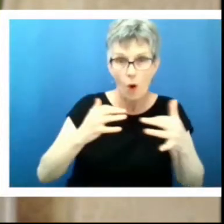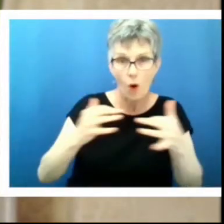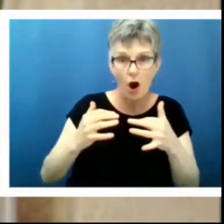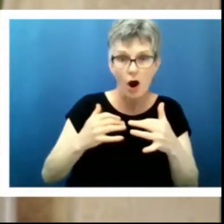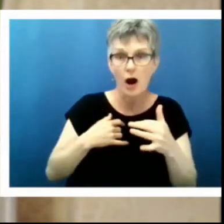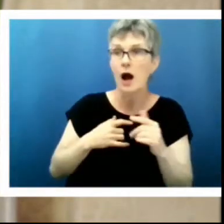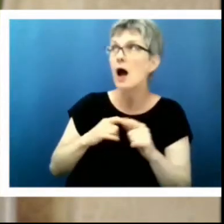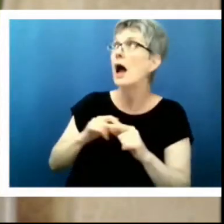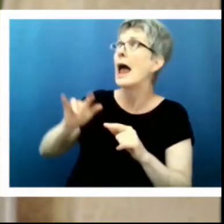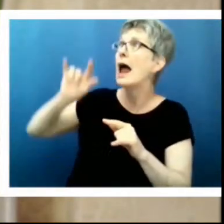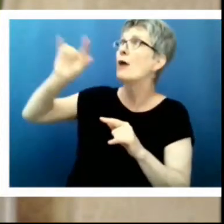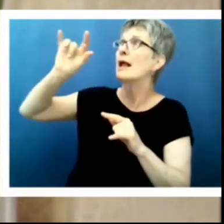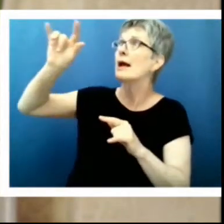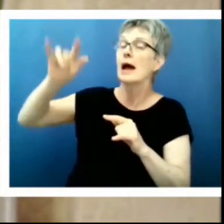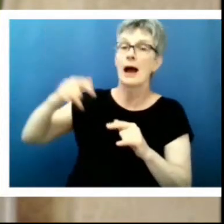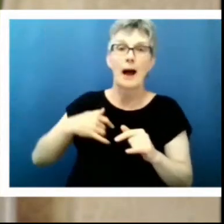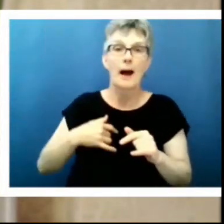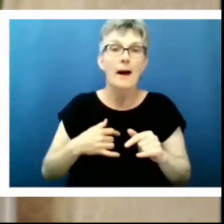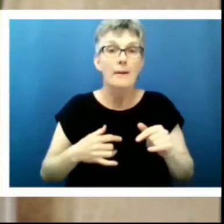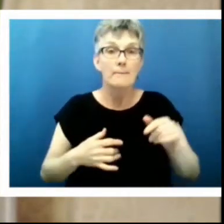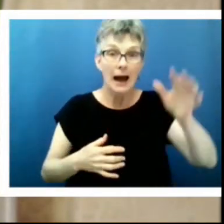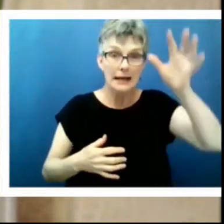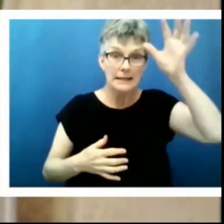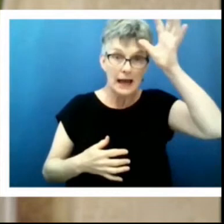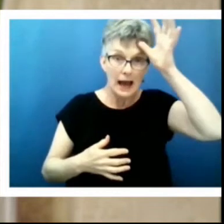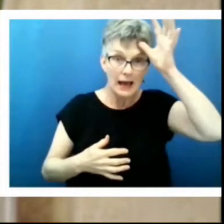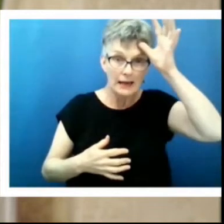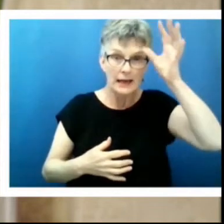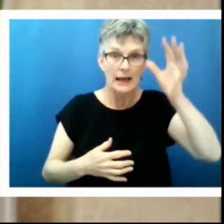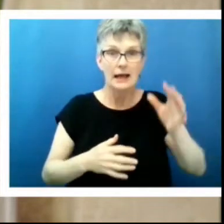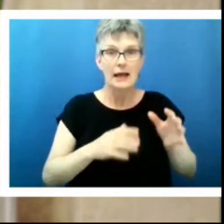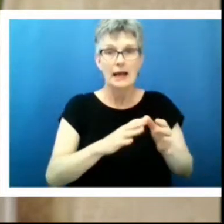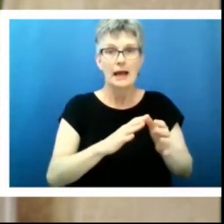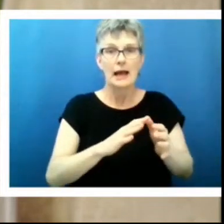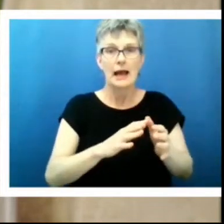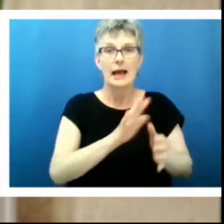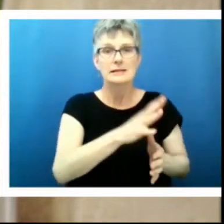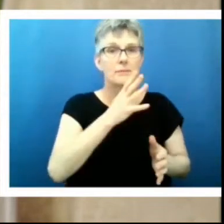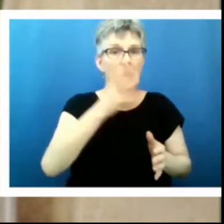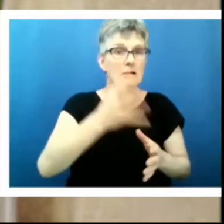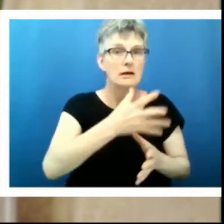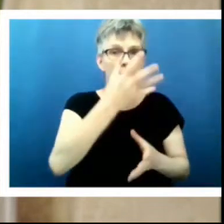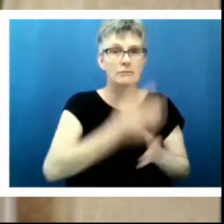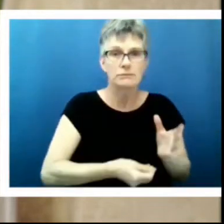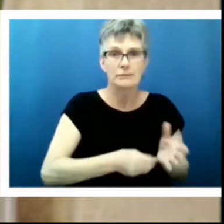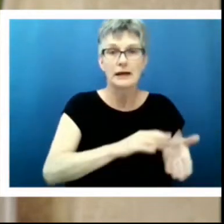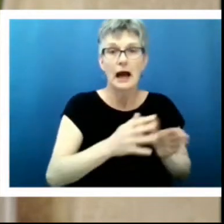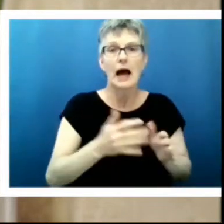My dad, now an orphan, must flee south 200 miles to the city of Busan by foot.